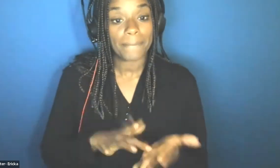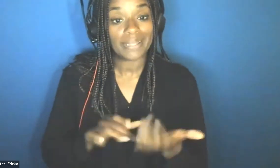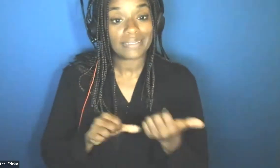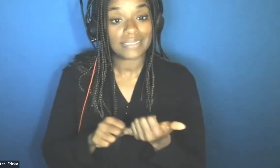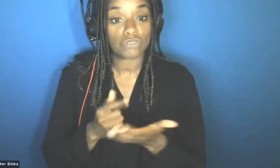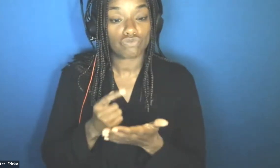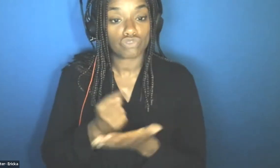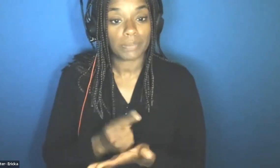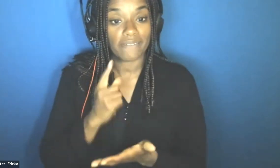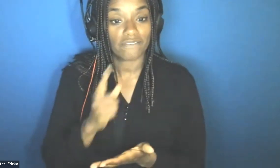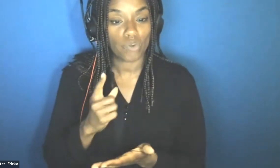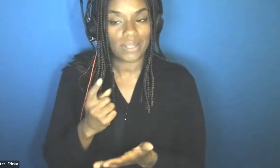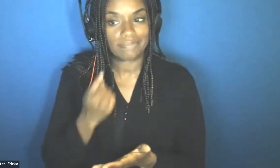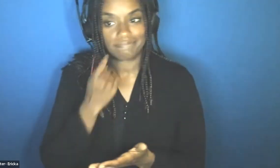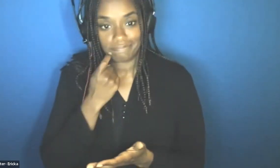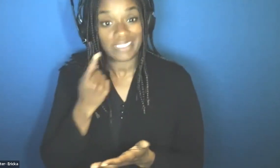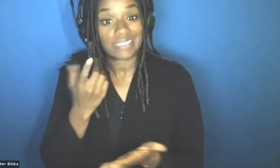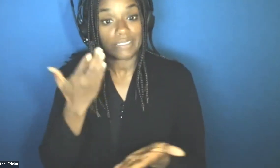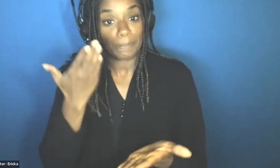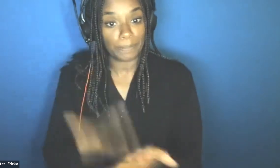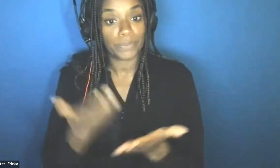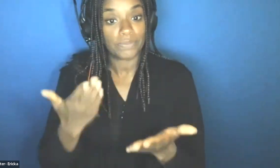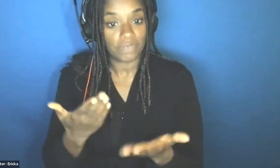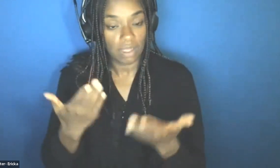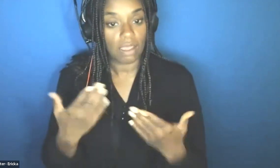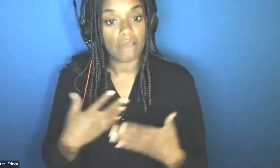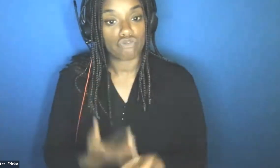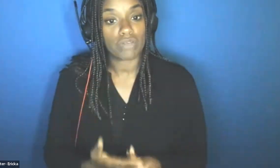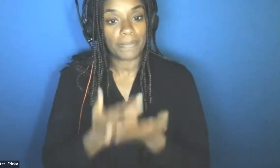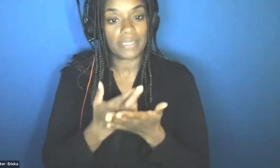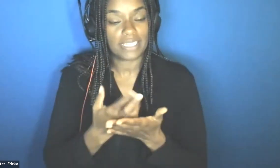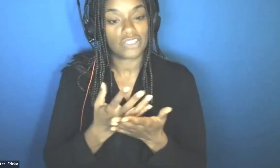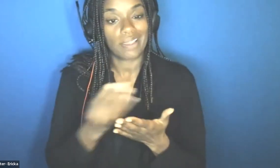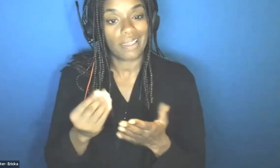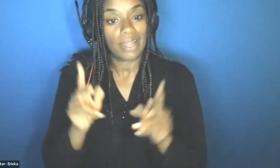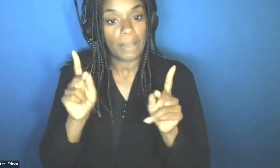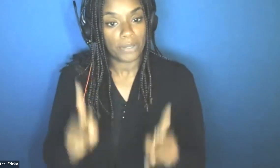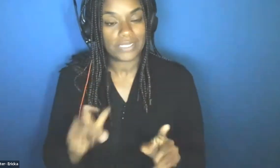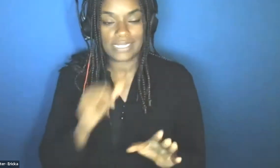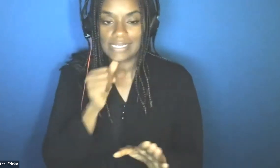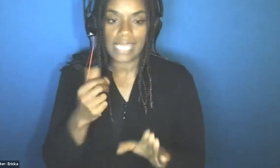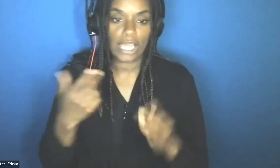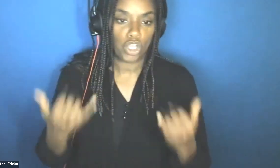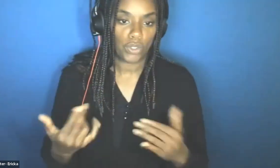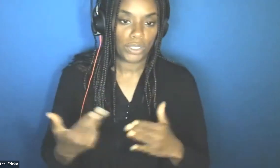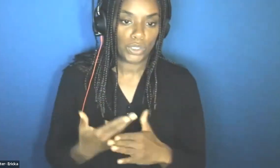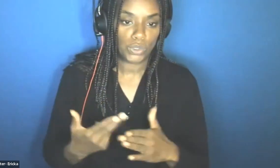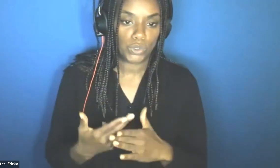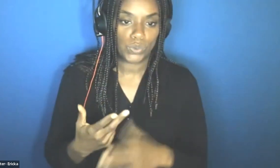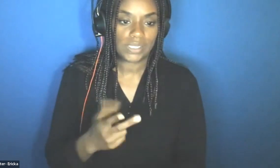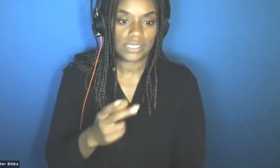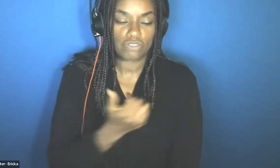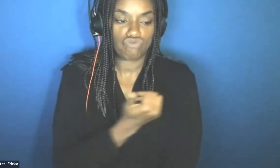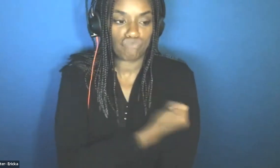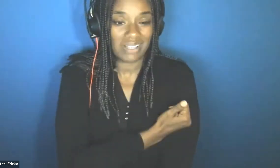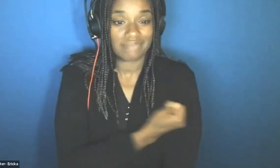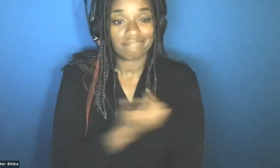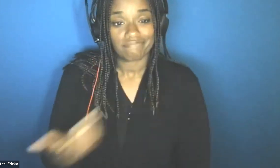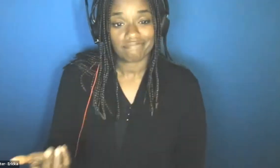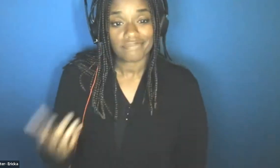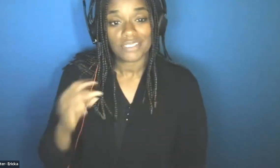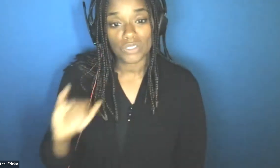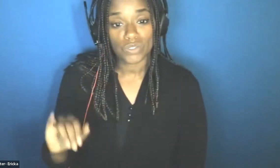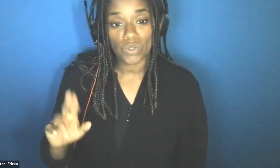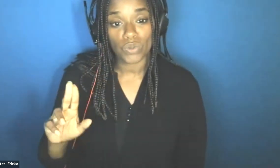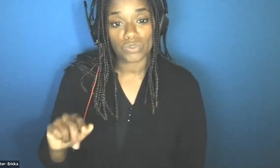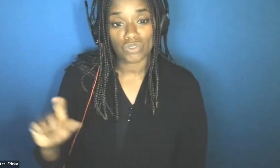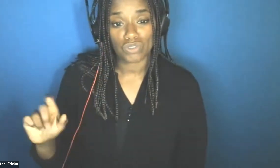Just the same as insulin might be prescribed to somebody to treat their -- for someone to treat their diabetes.